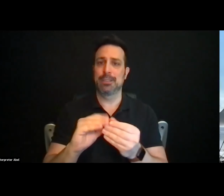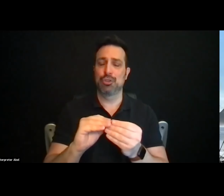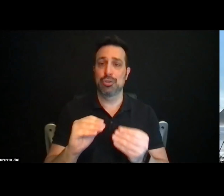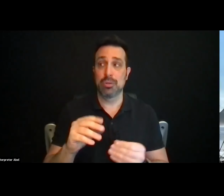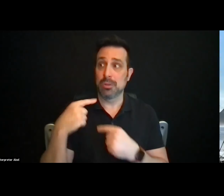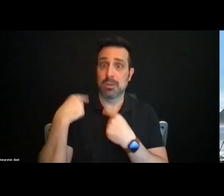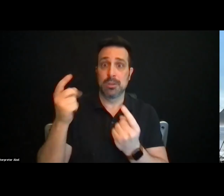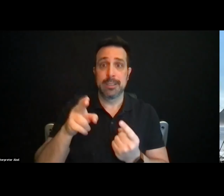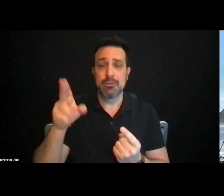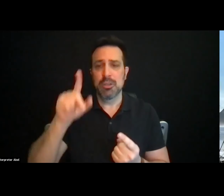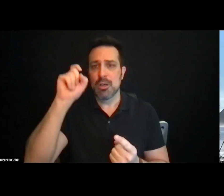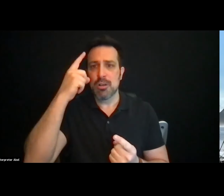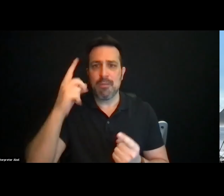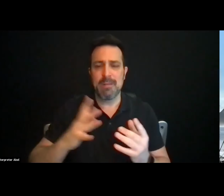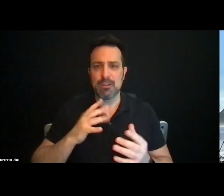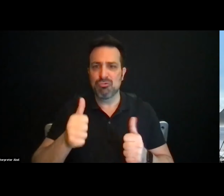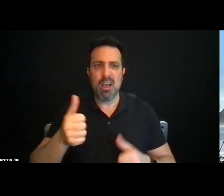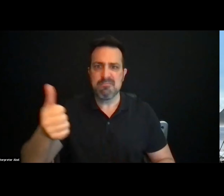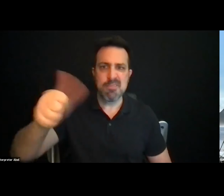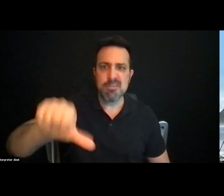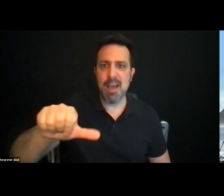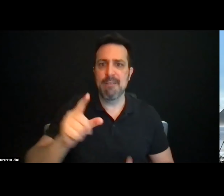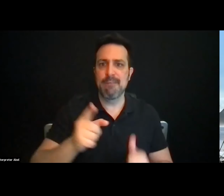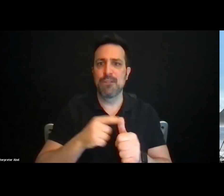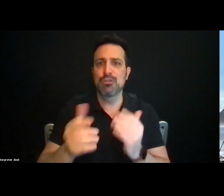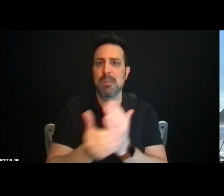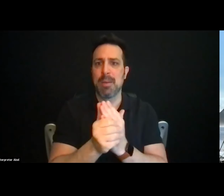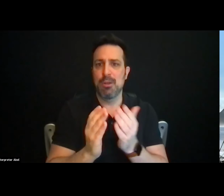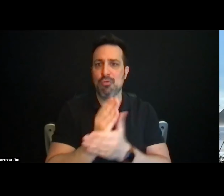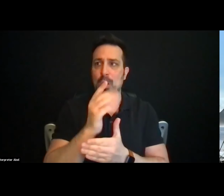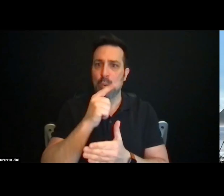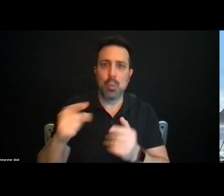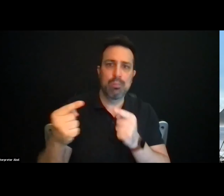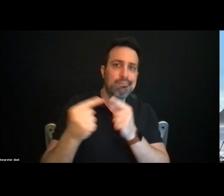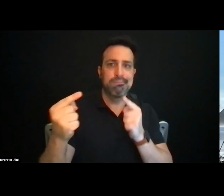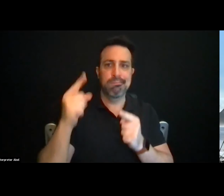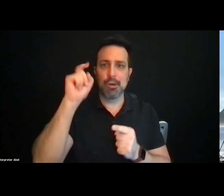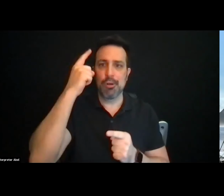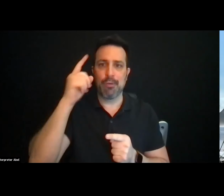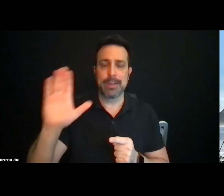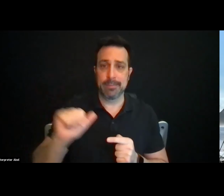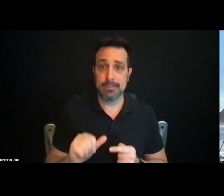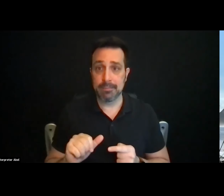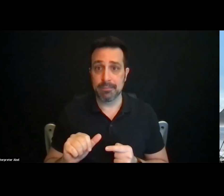to vote. We are committed to protecting